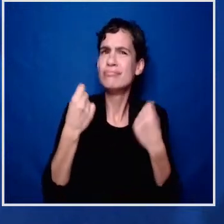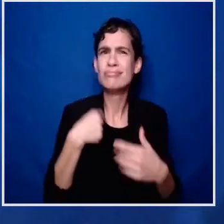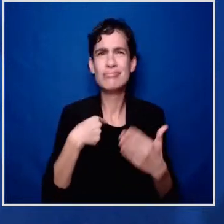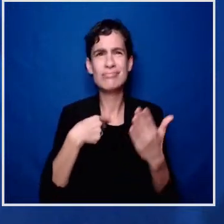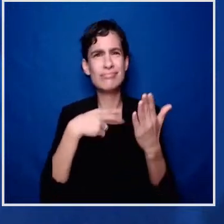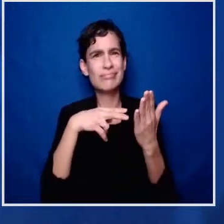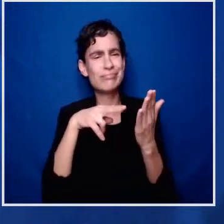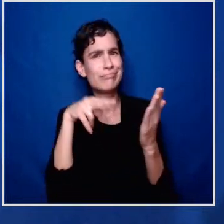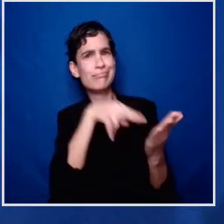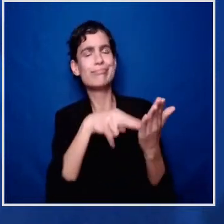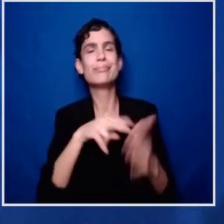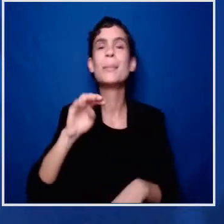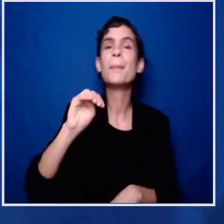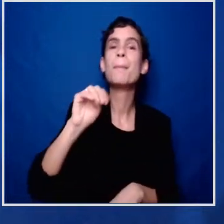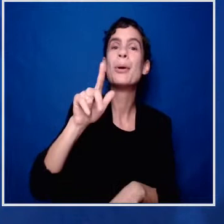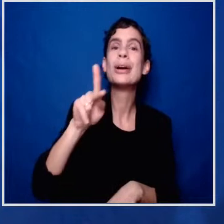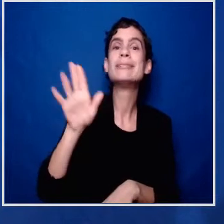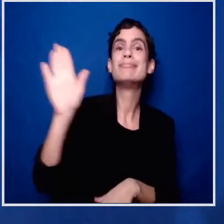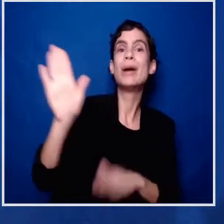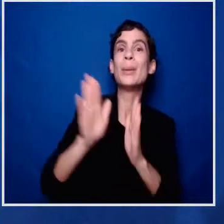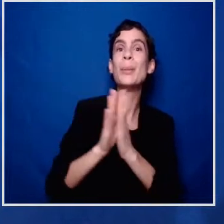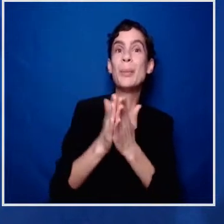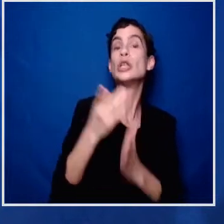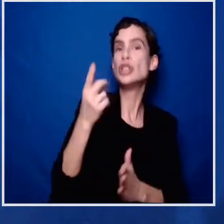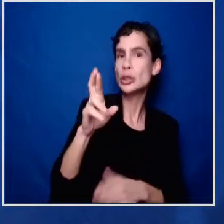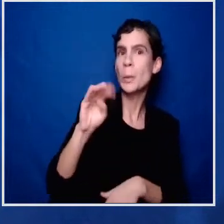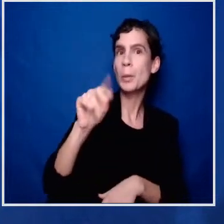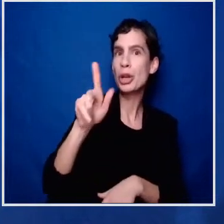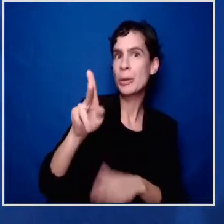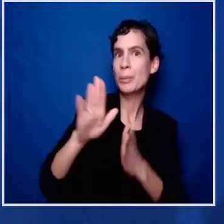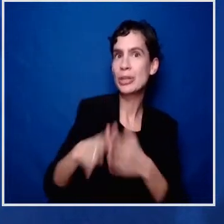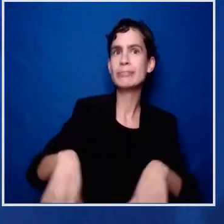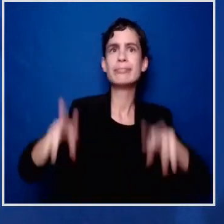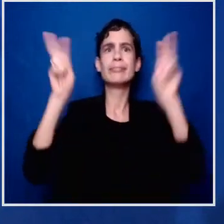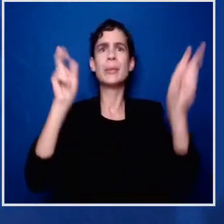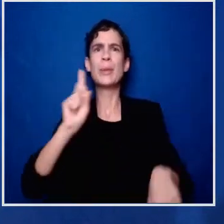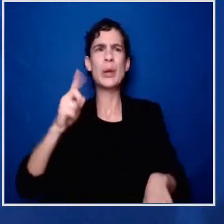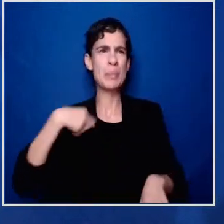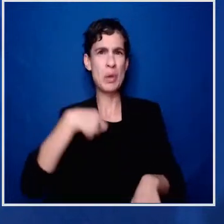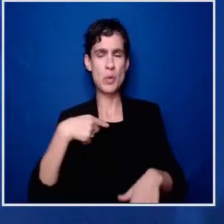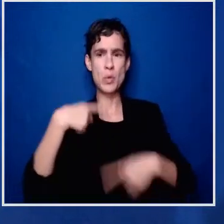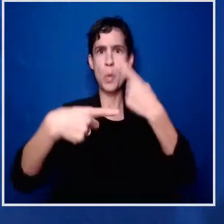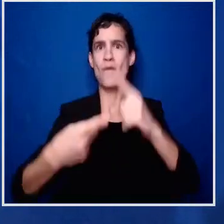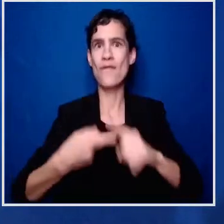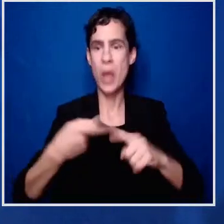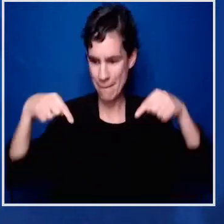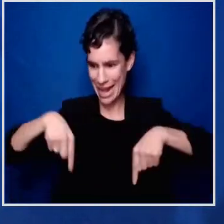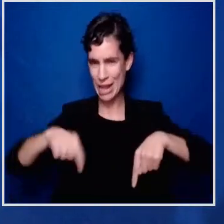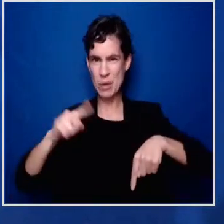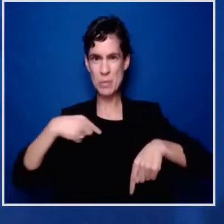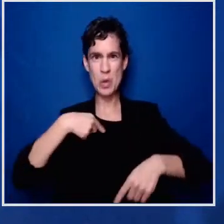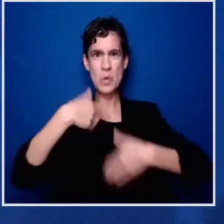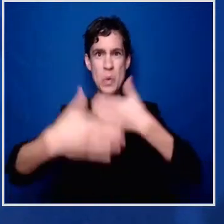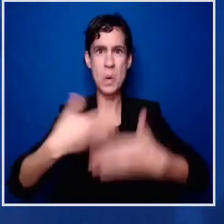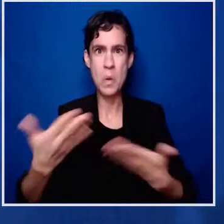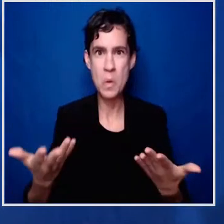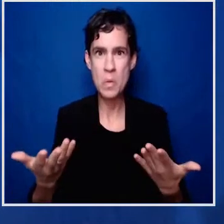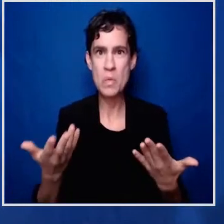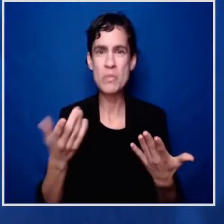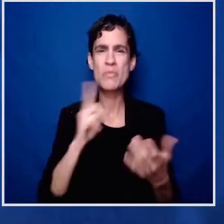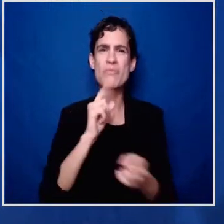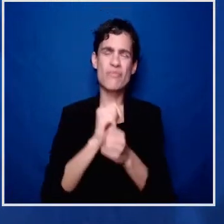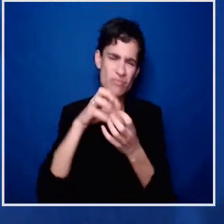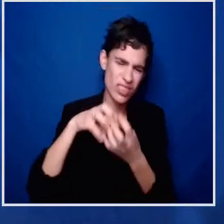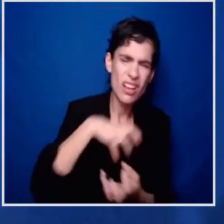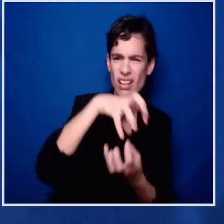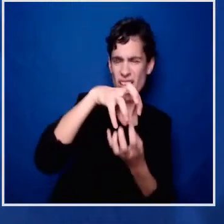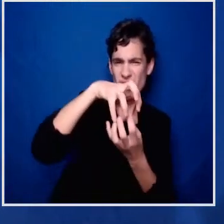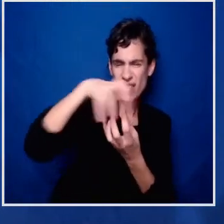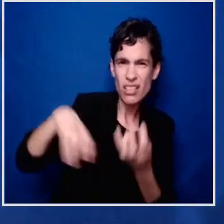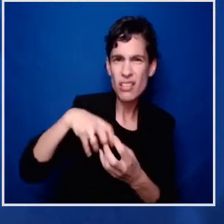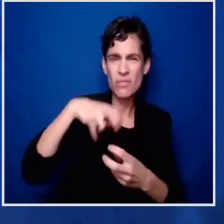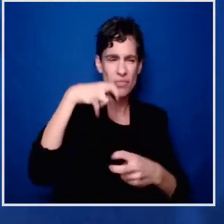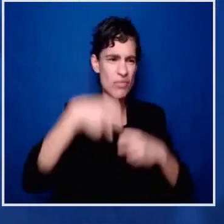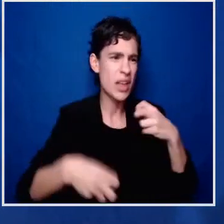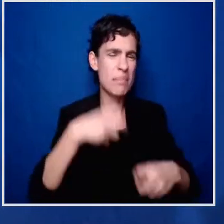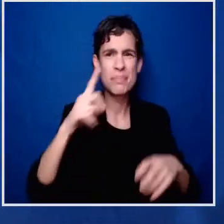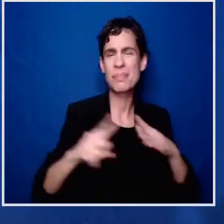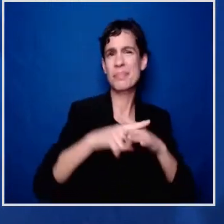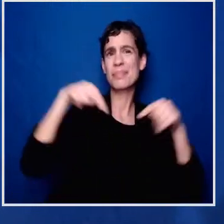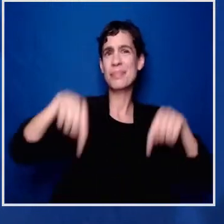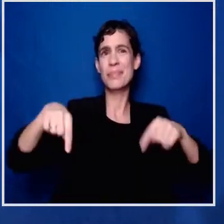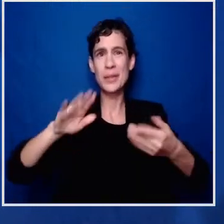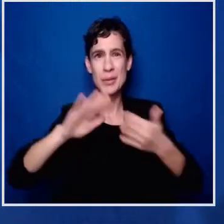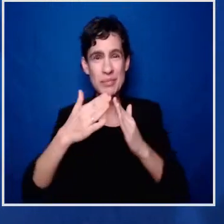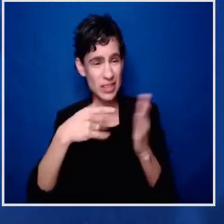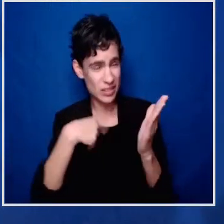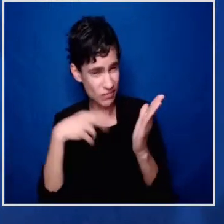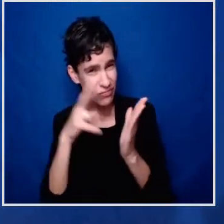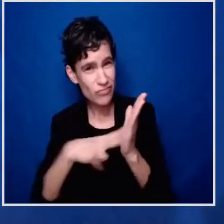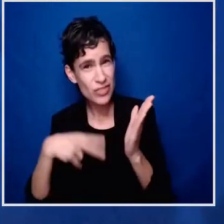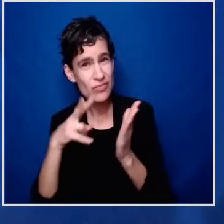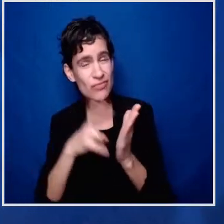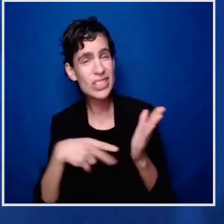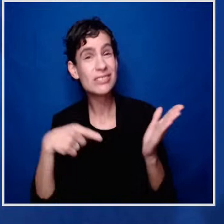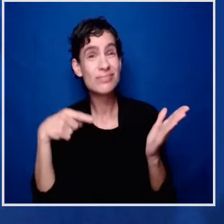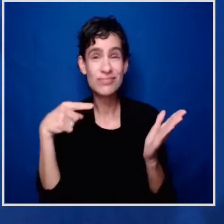REACHING FOR DR. KING'S BOOK,